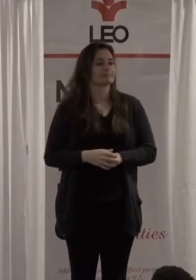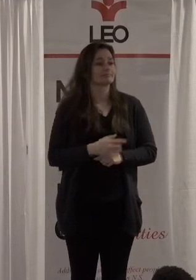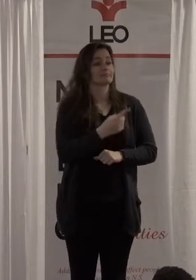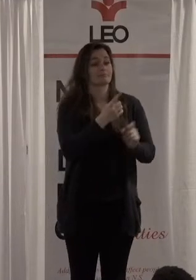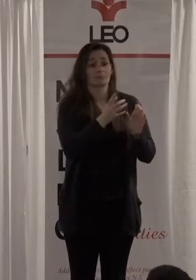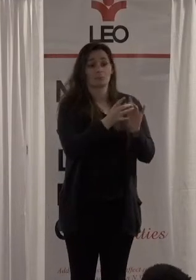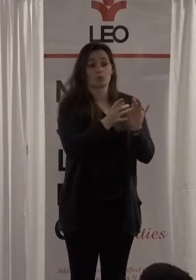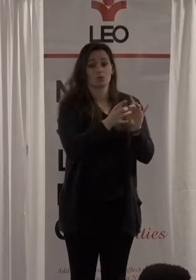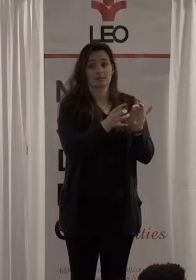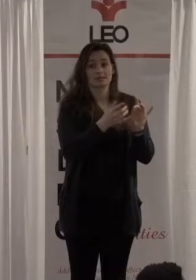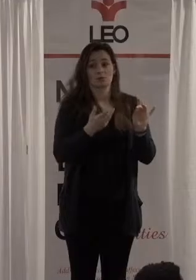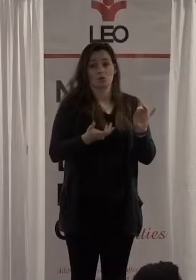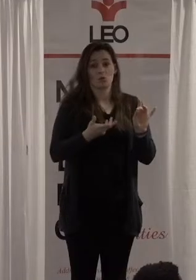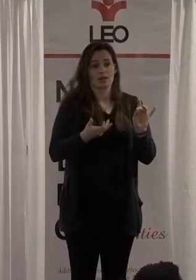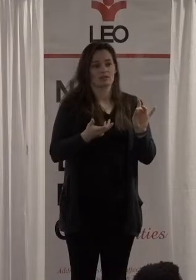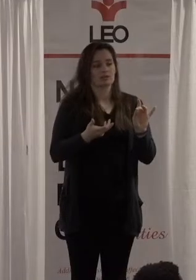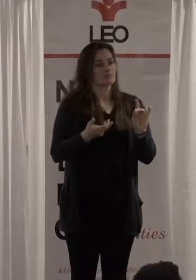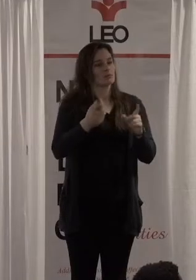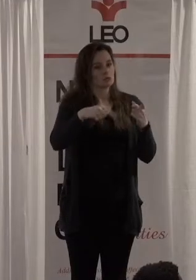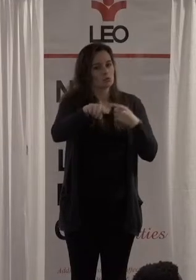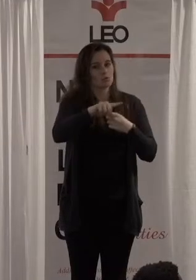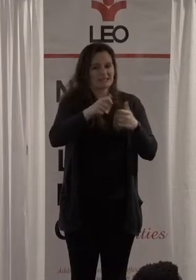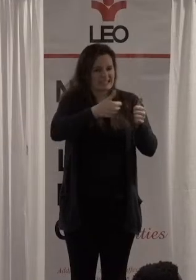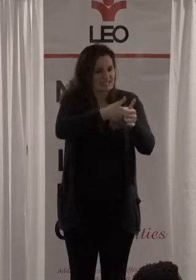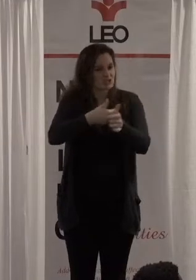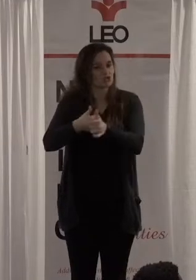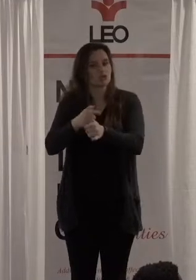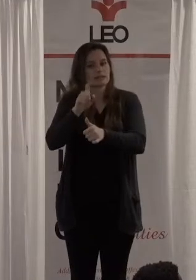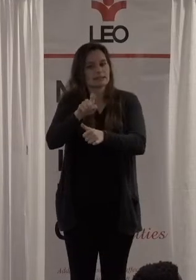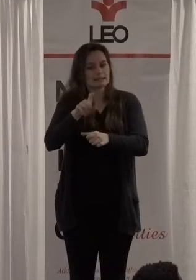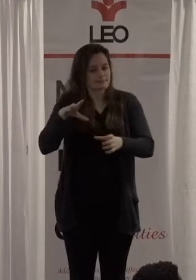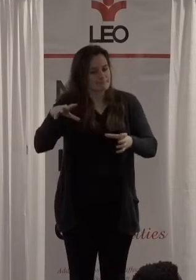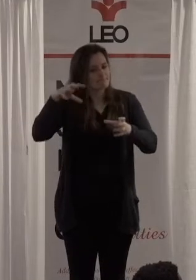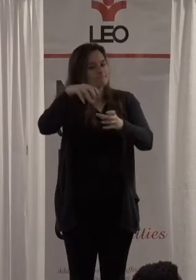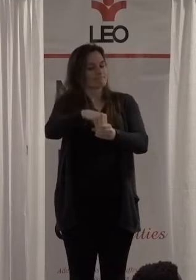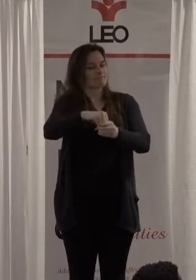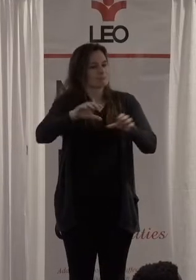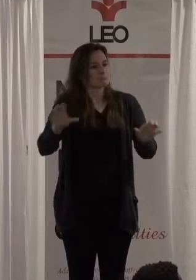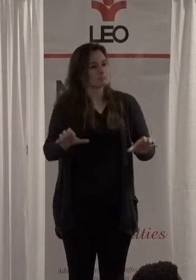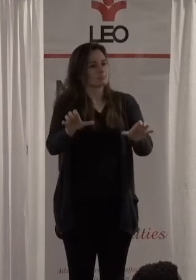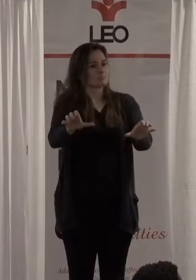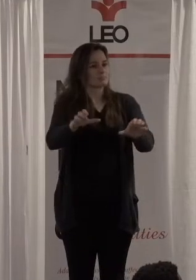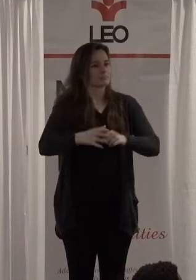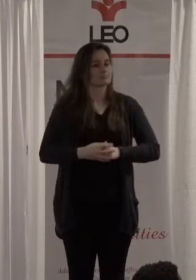IN THIS ROOM TO BE ENGAGED. AND ON THAT NOTE, I WOULD LIKE TO LET YOU KNOW